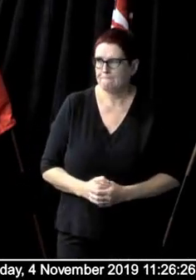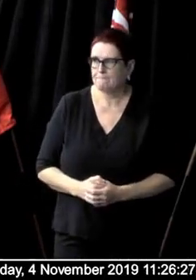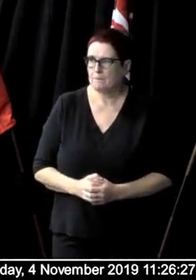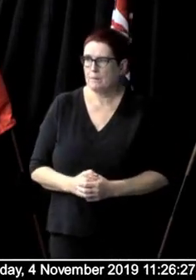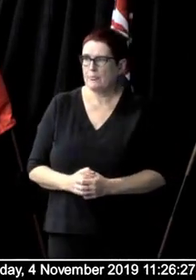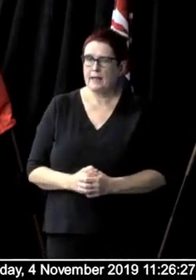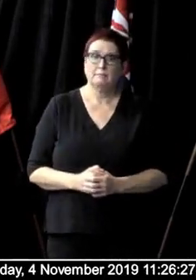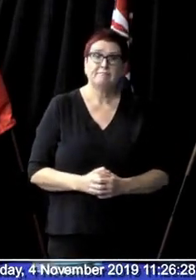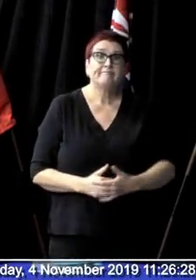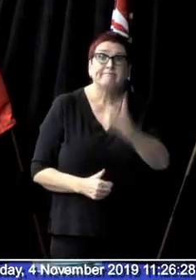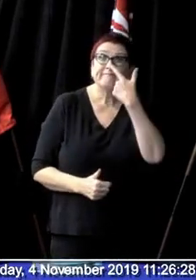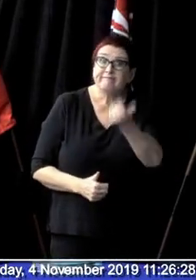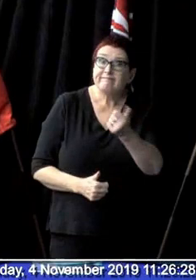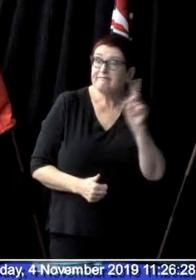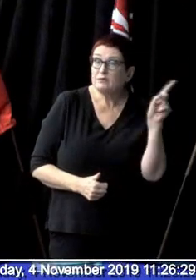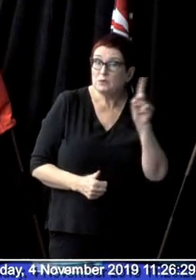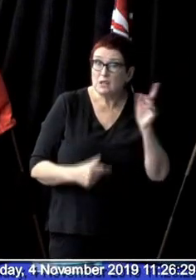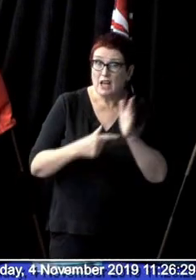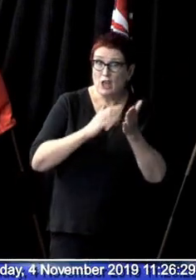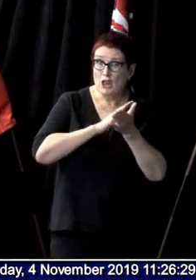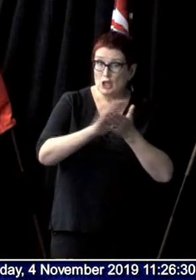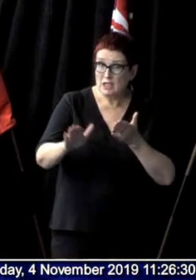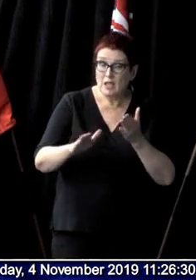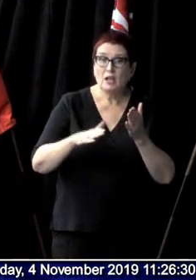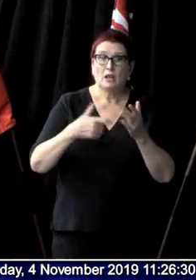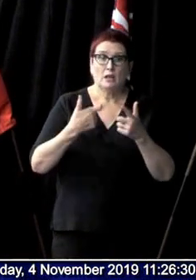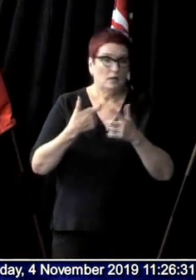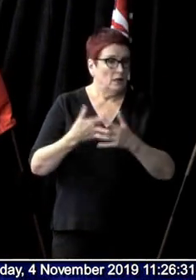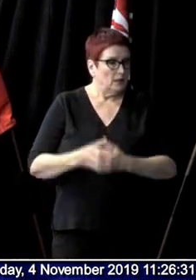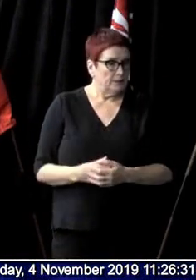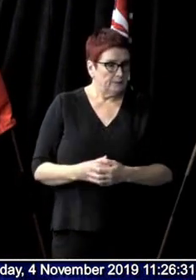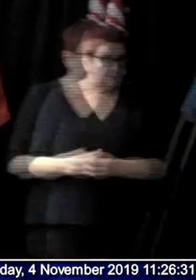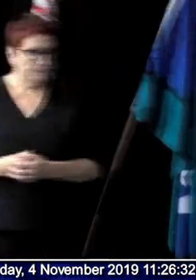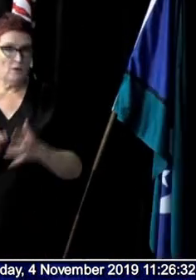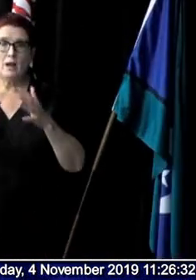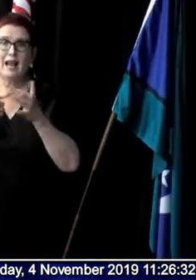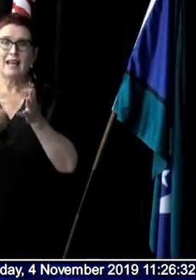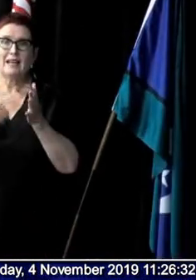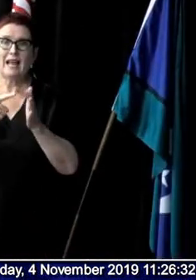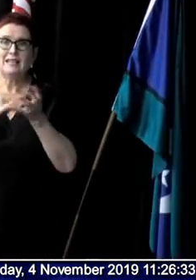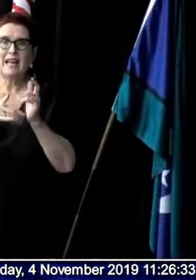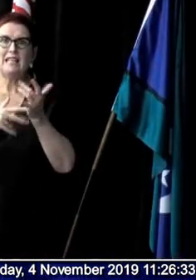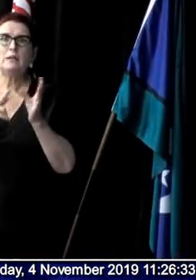We have the good fortune of being joined this Thursday by Ms Kate Eastman of Senior Counsel, so Counsel Assisting the inquiry.